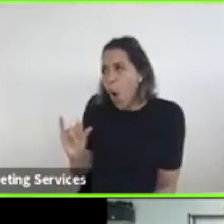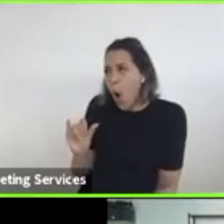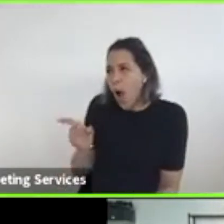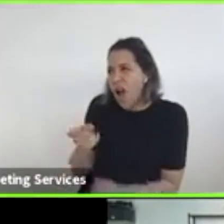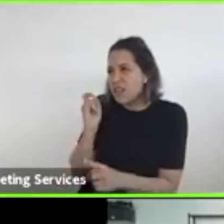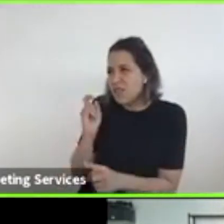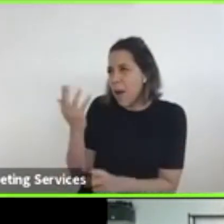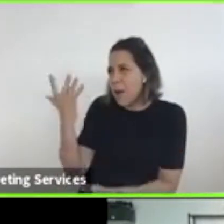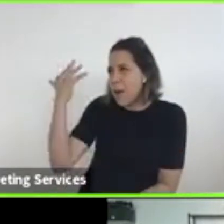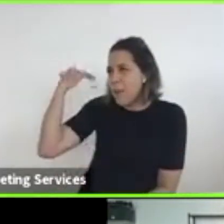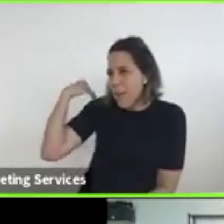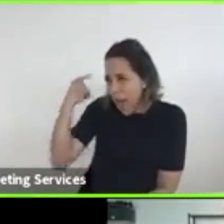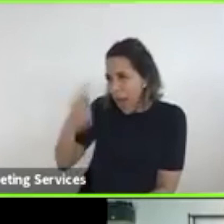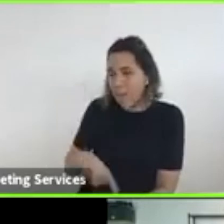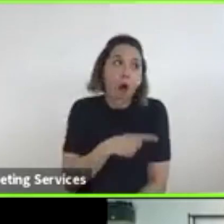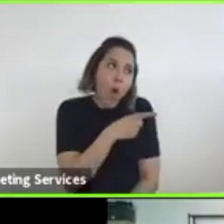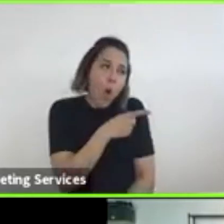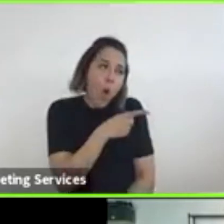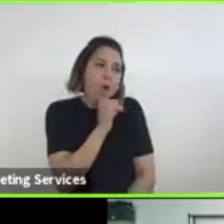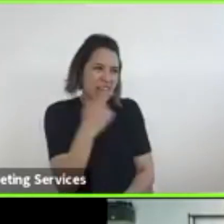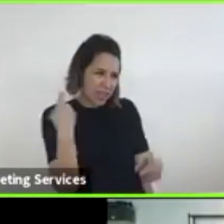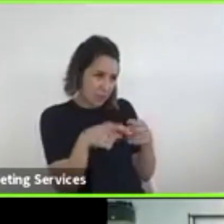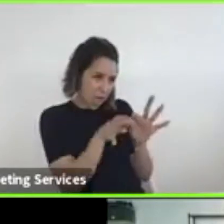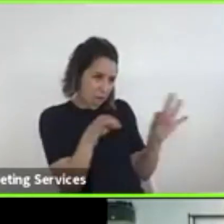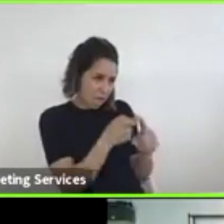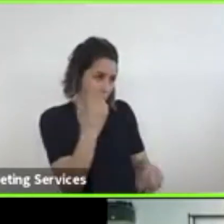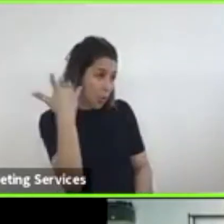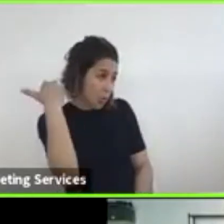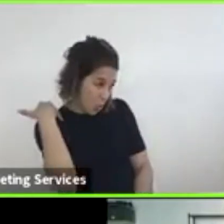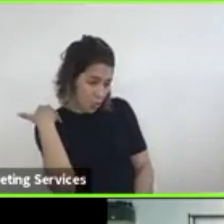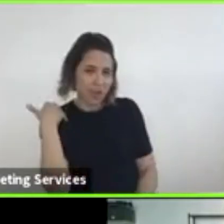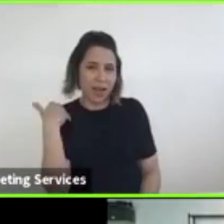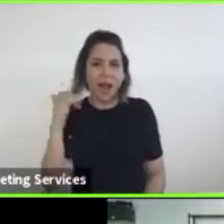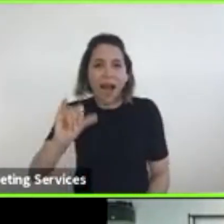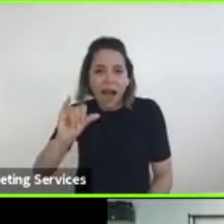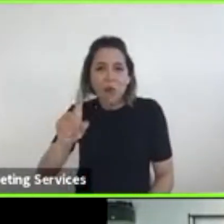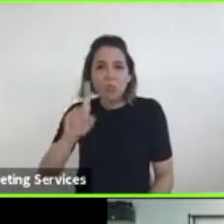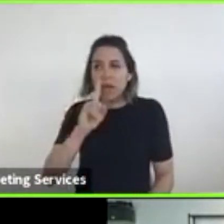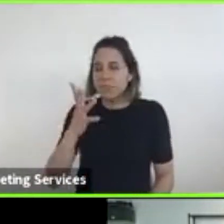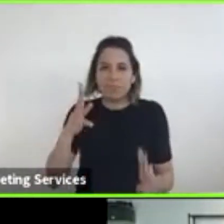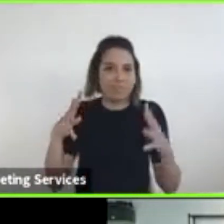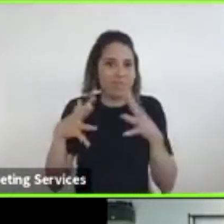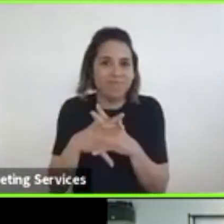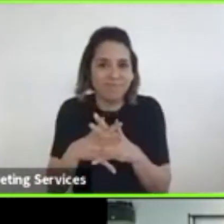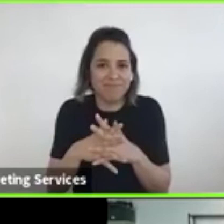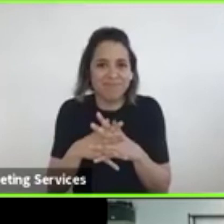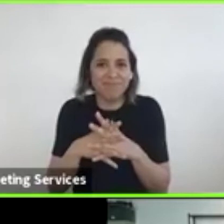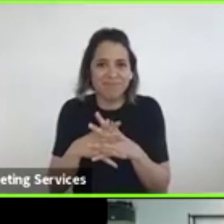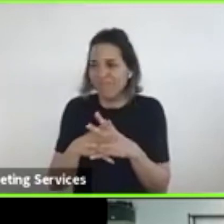OR THAT -- AND WE -- CATCHING OURSELVES, WHEN WE GO TO THESE IDIOMATIC EXPRESSIONS